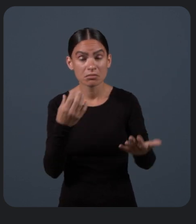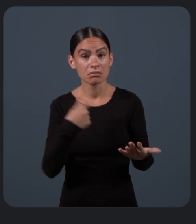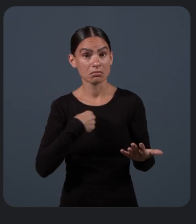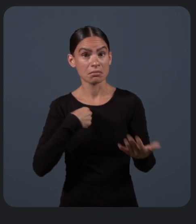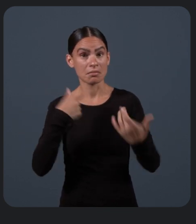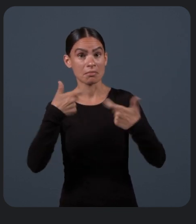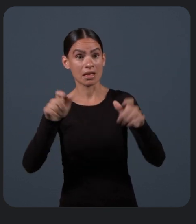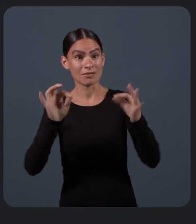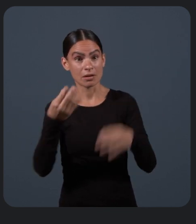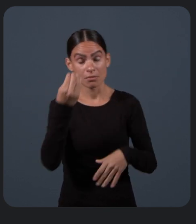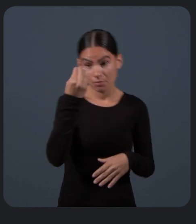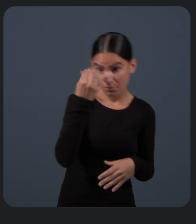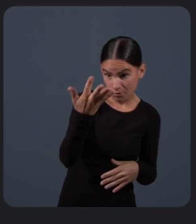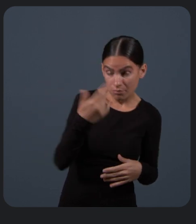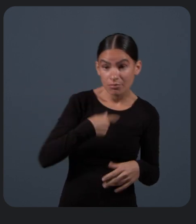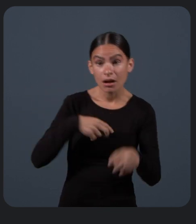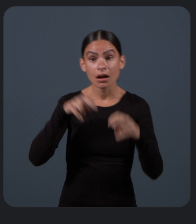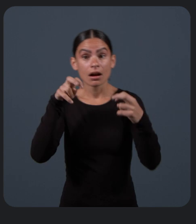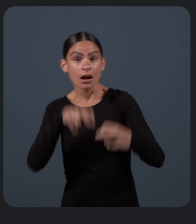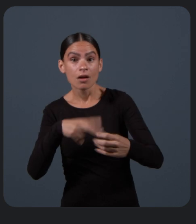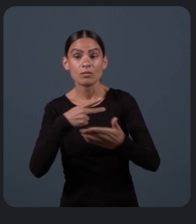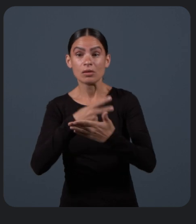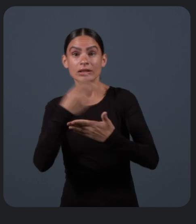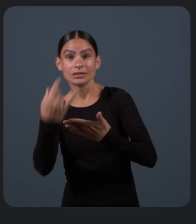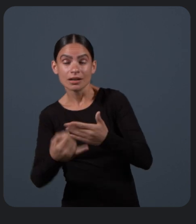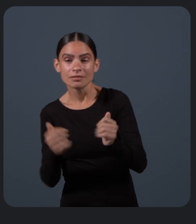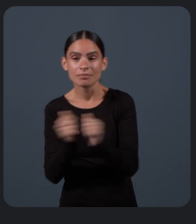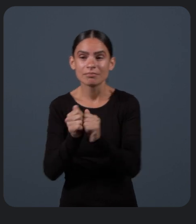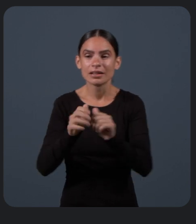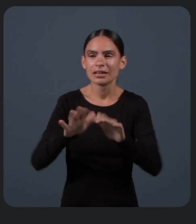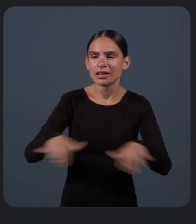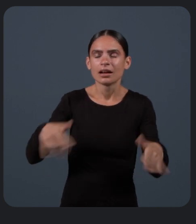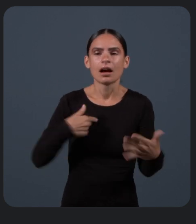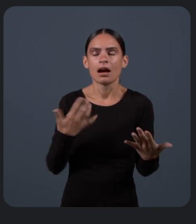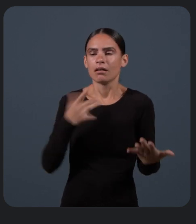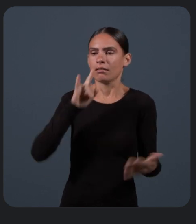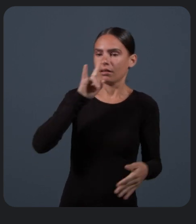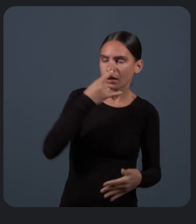to work on projects with my kids, the last thing I want to do is spend time on system administration.